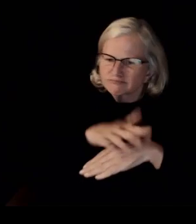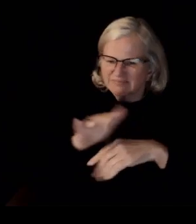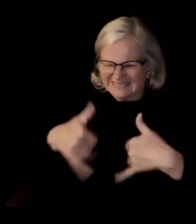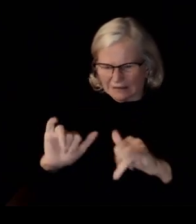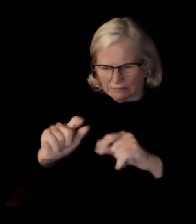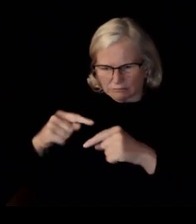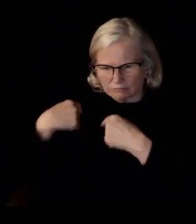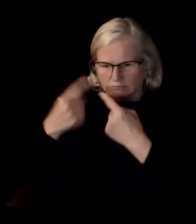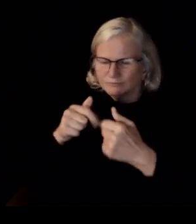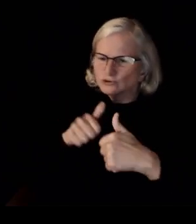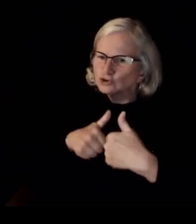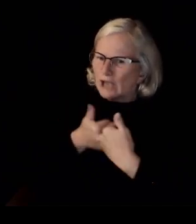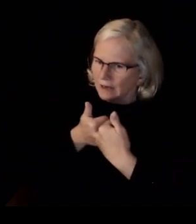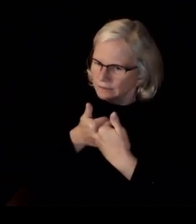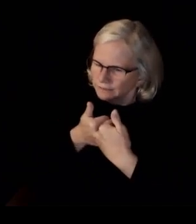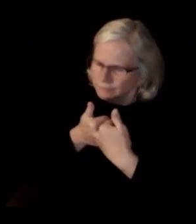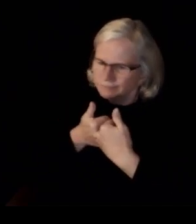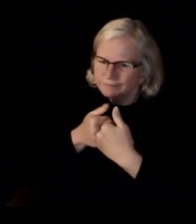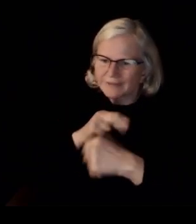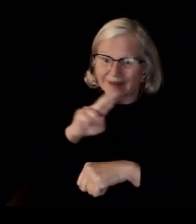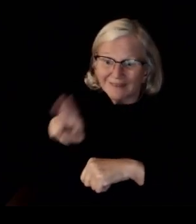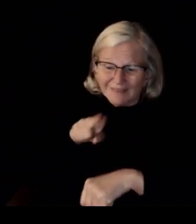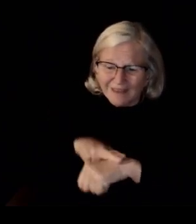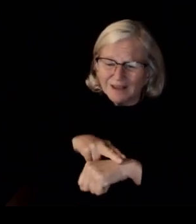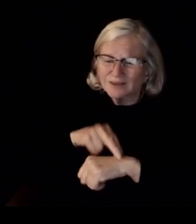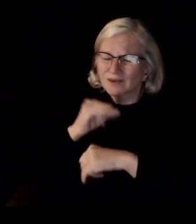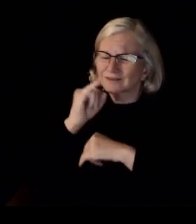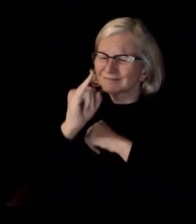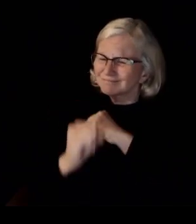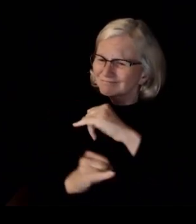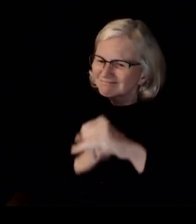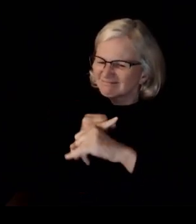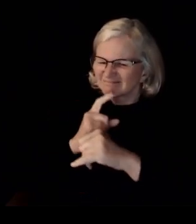demand for PPE, especially with the recent surges around the country there are renewed